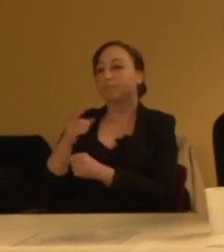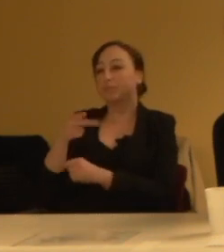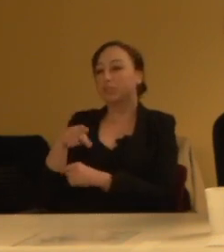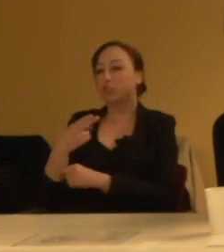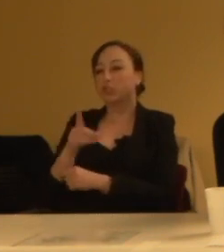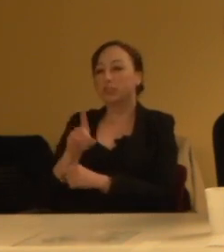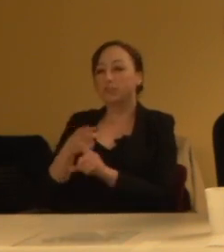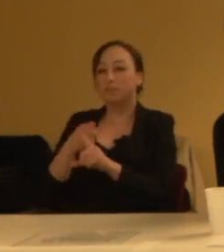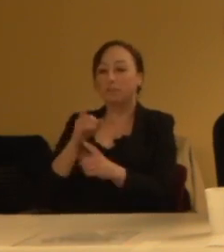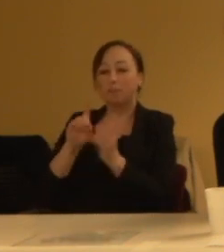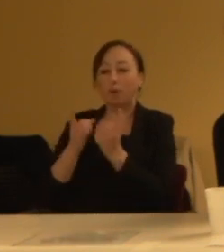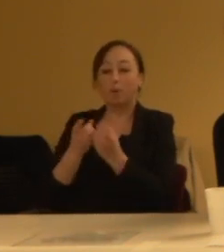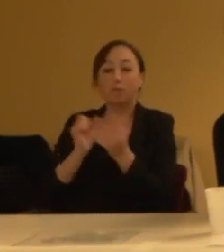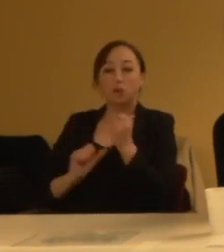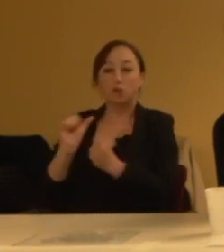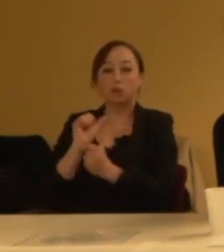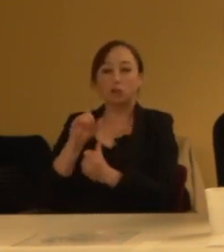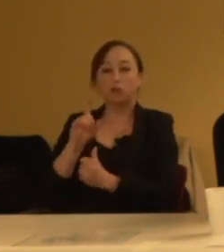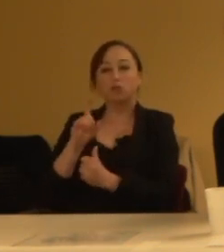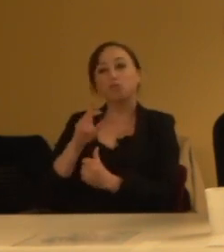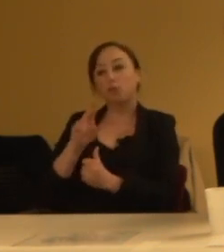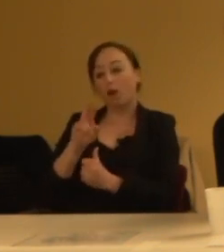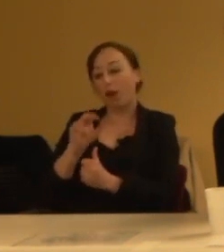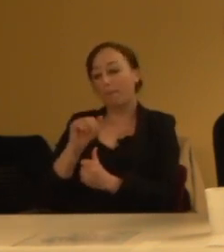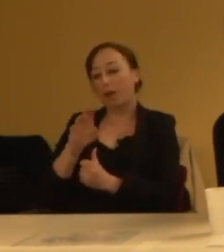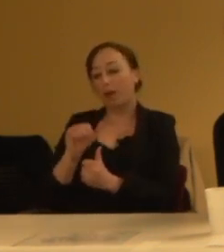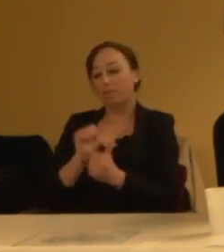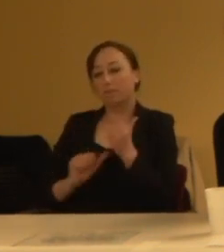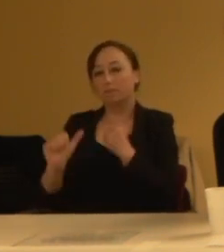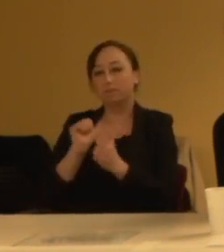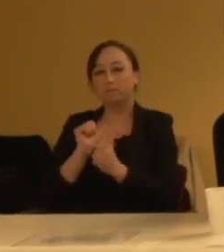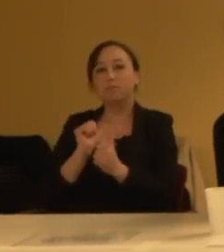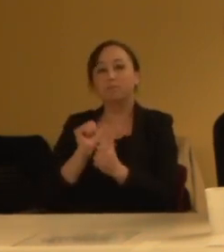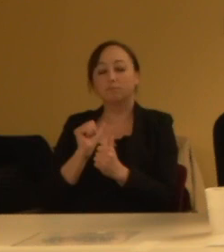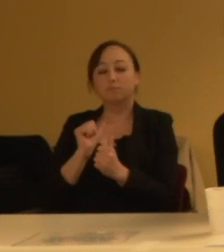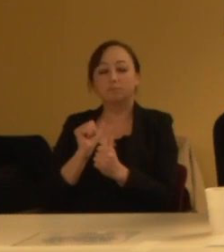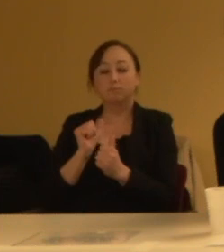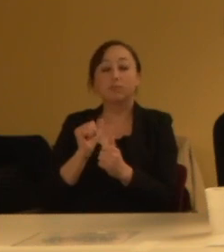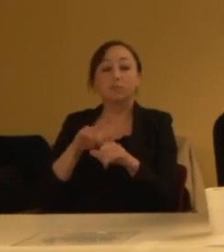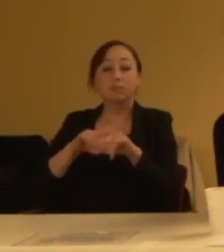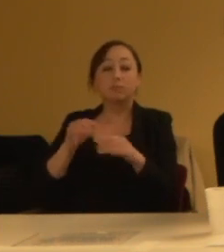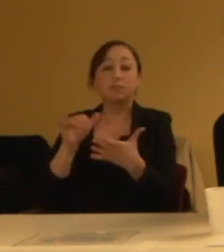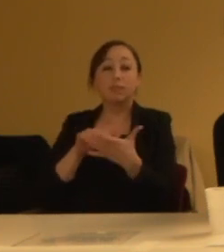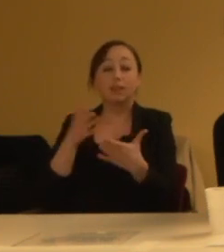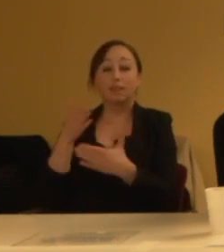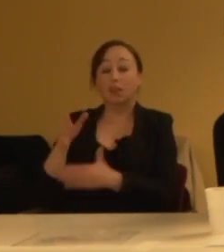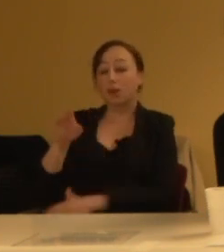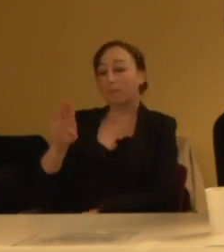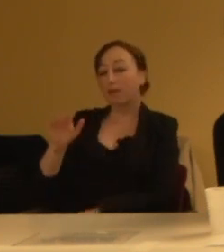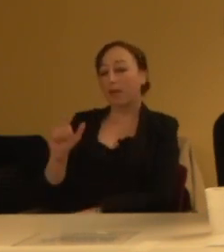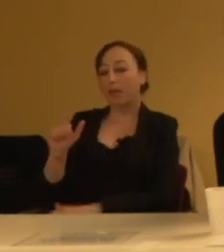Drama at the University of Wisconsin Madison. Prior to studying at UW Madison, she received her BA in theater from Virginia Wesleyan